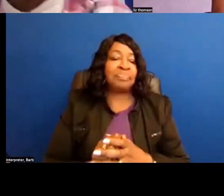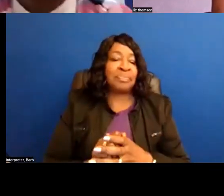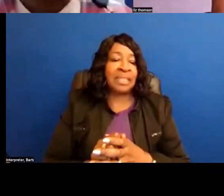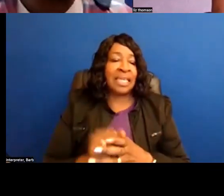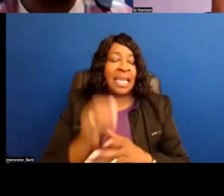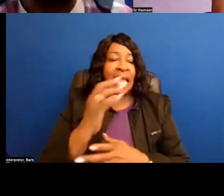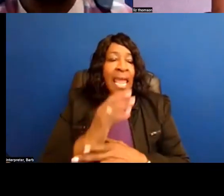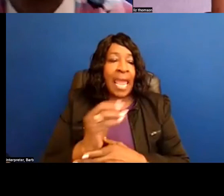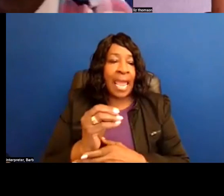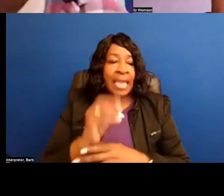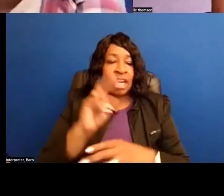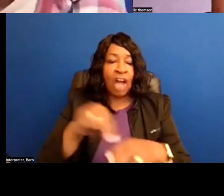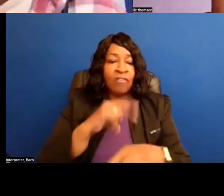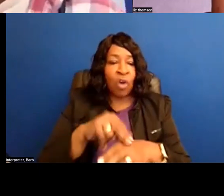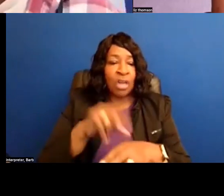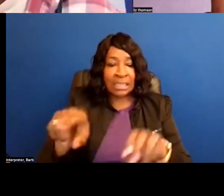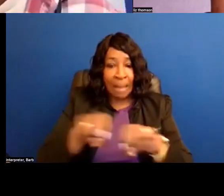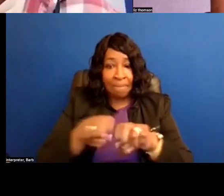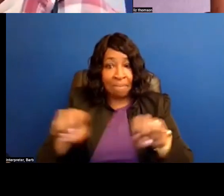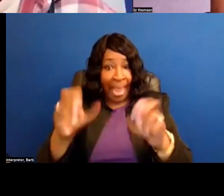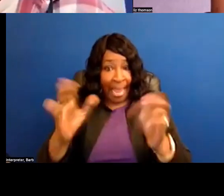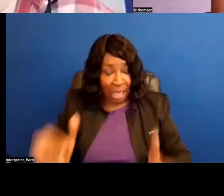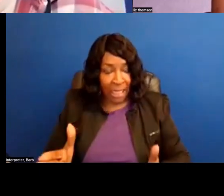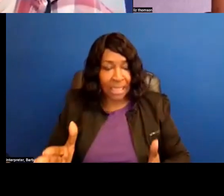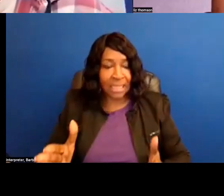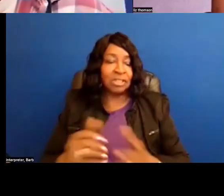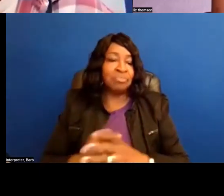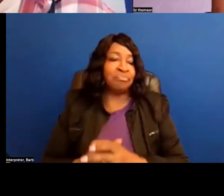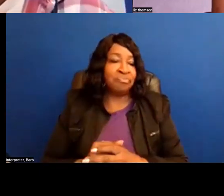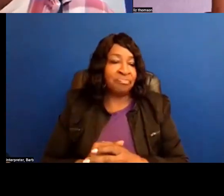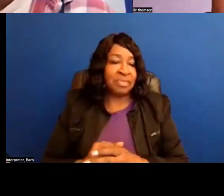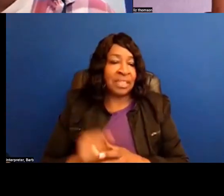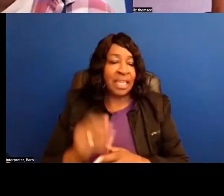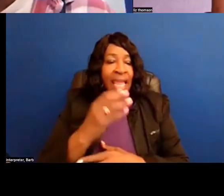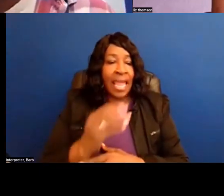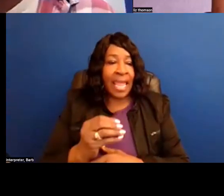And yes, and of course to our panelists. And yes, all of our access workers